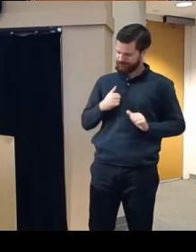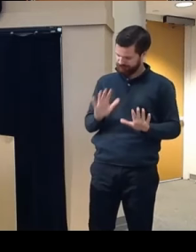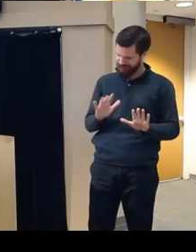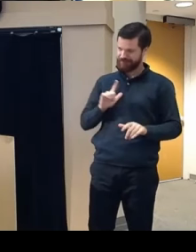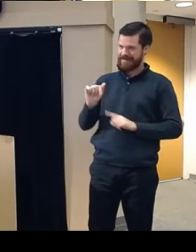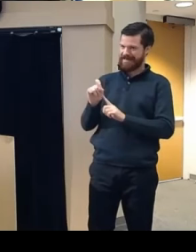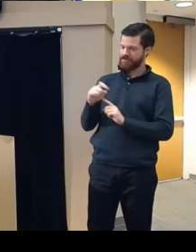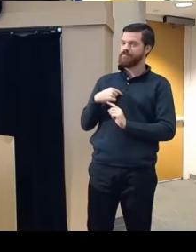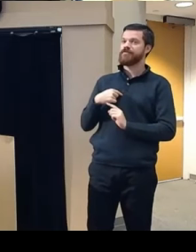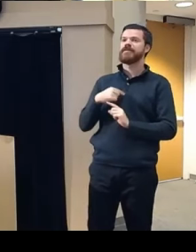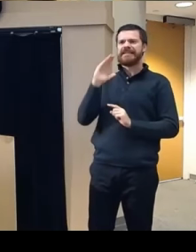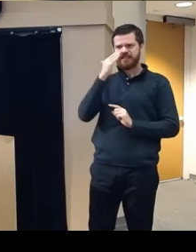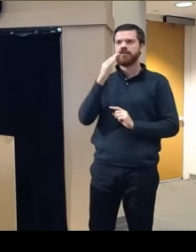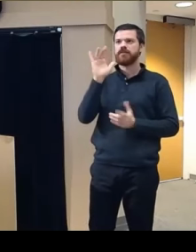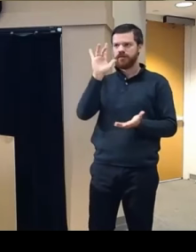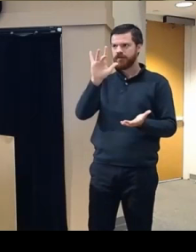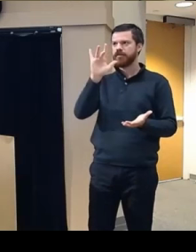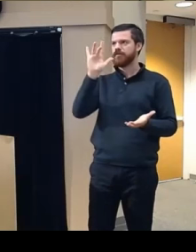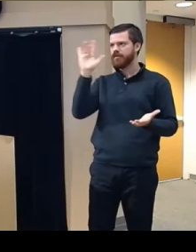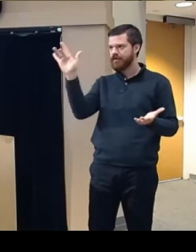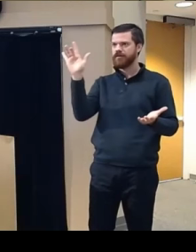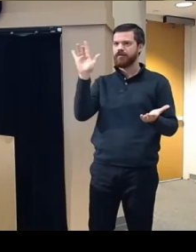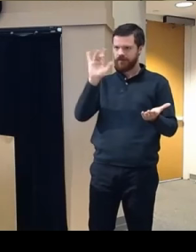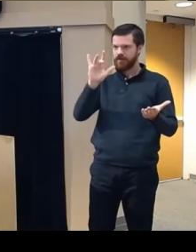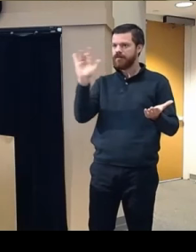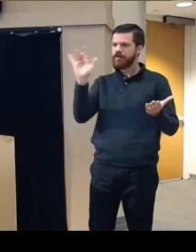this looks like a lot of clicks to me to get a treatment plan up and going what are the